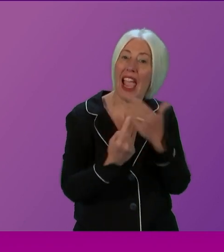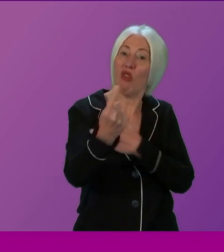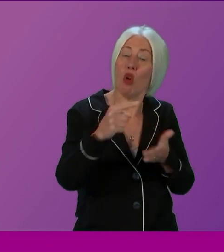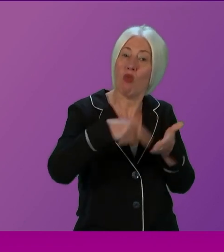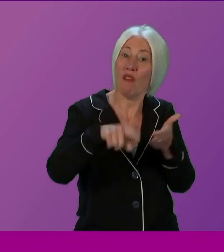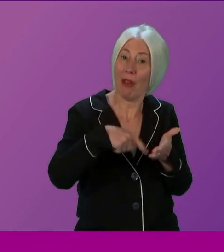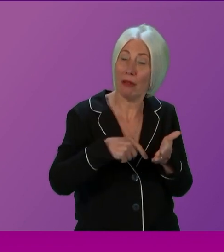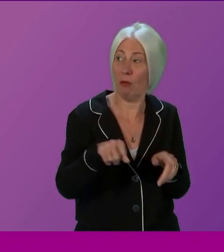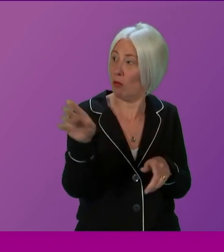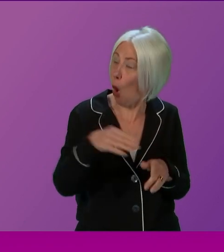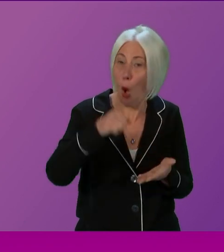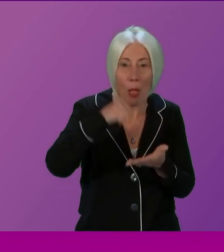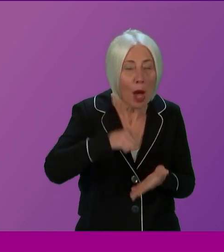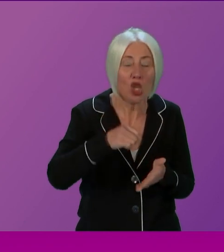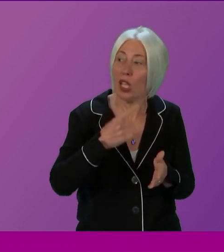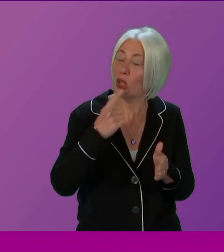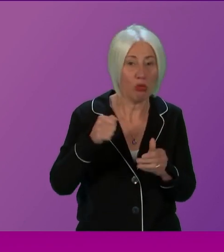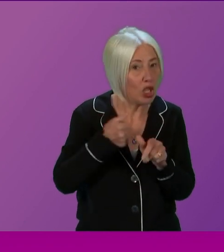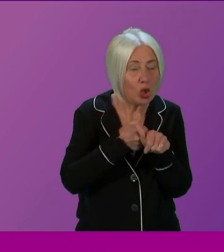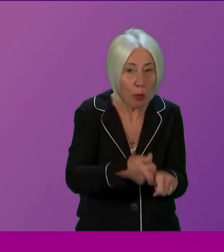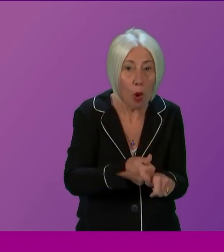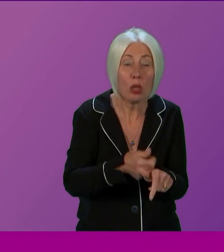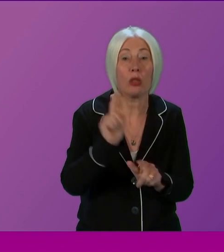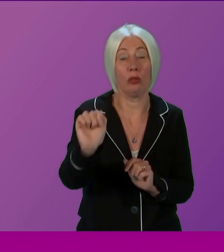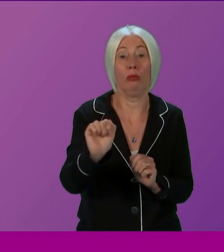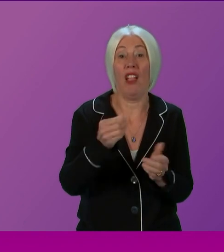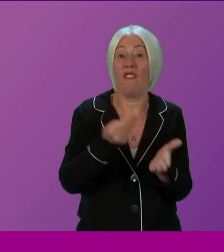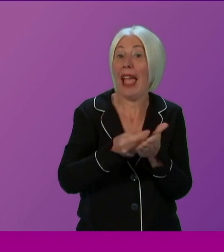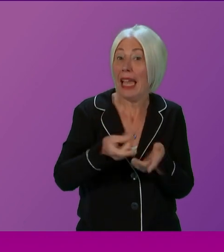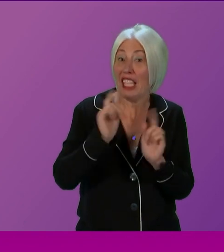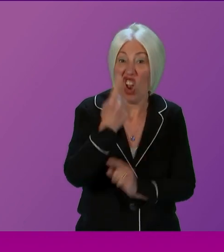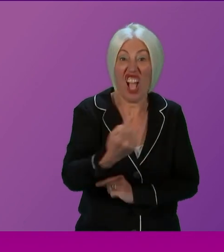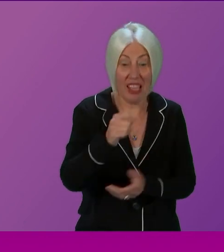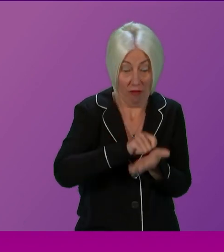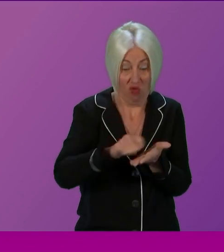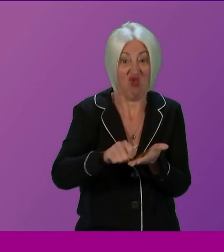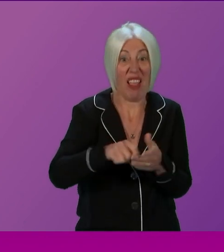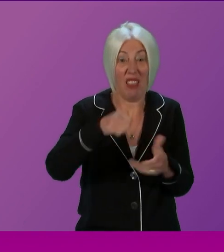SNP budgets. She is the finance secretary—she writes the budgets. Also, Kate Forbes was